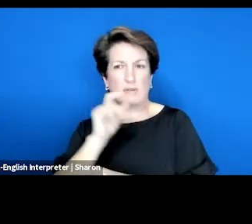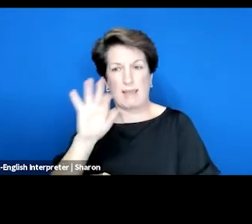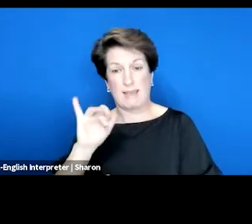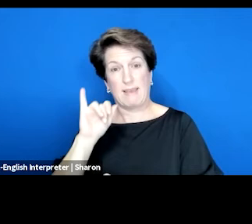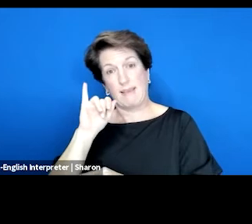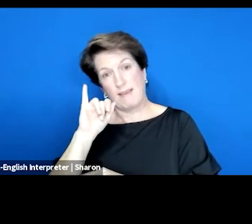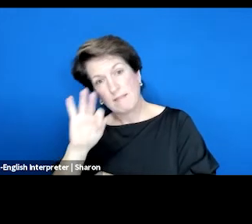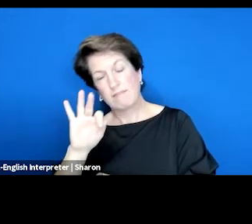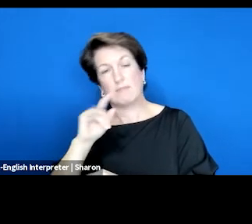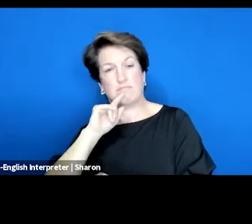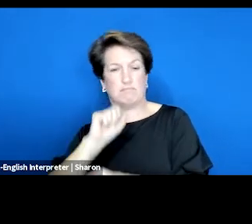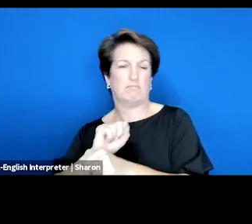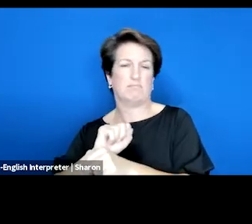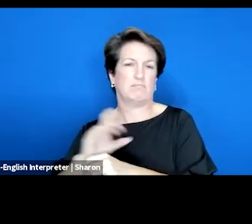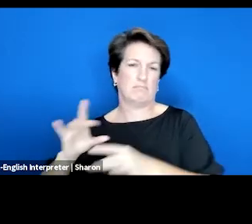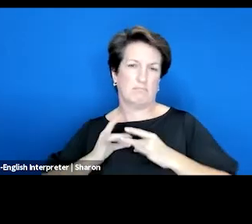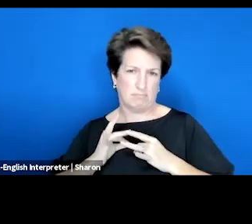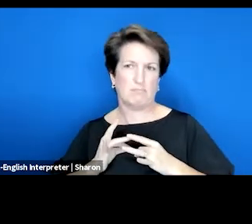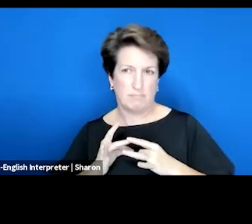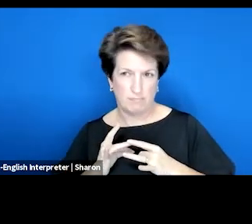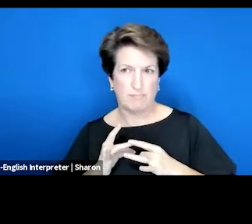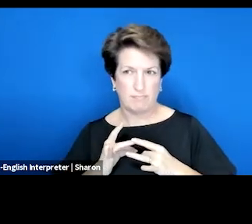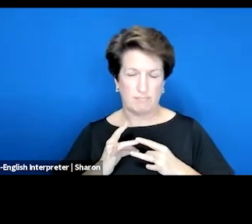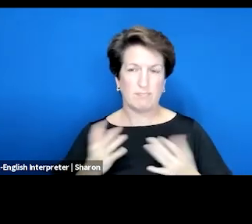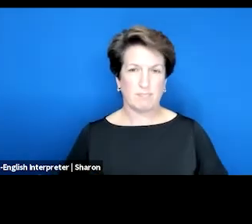lens on vaccination, I think it is a really important context and background